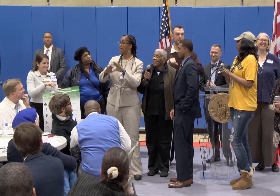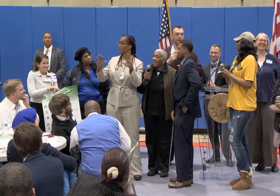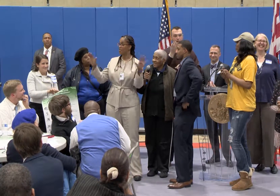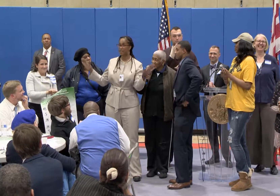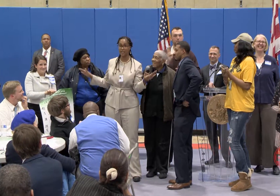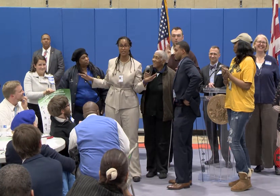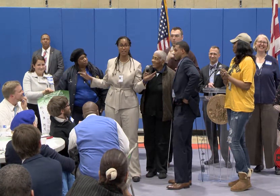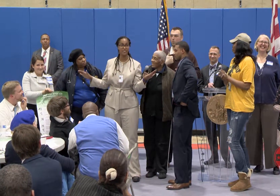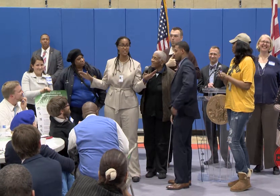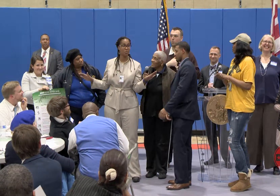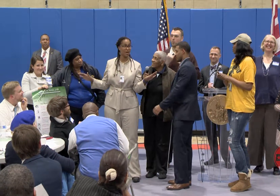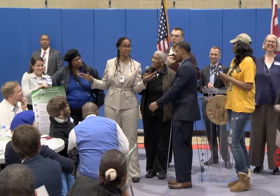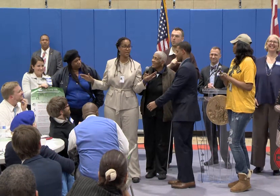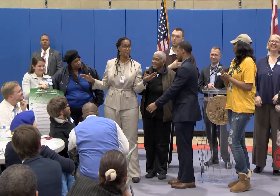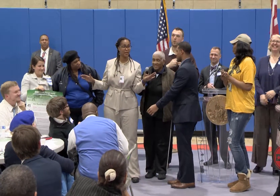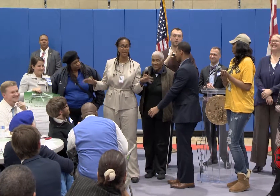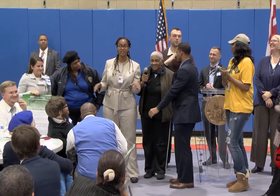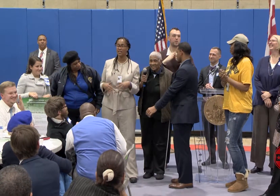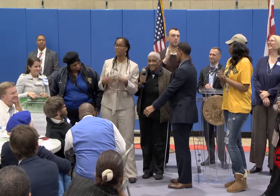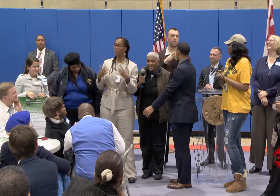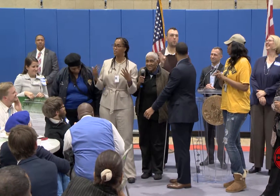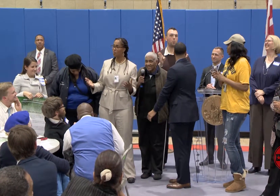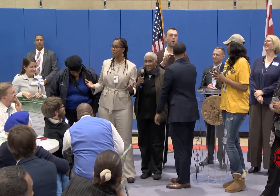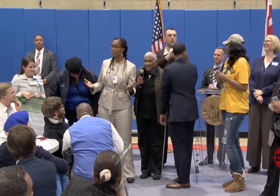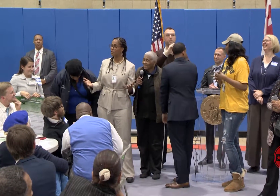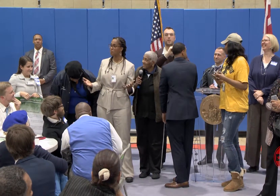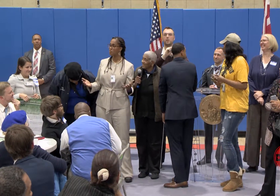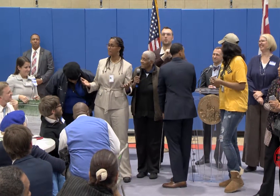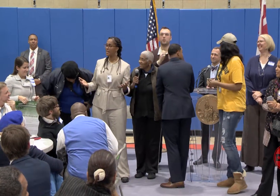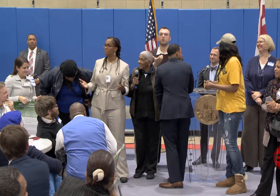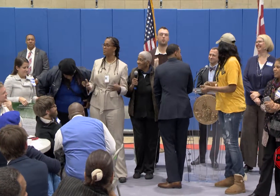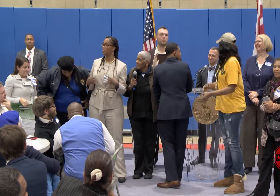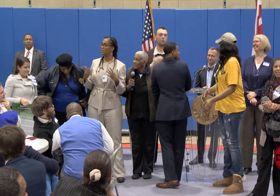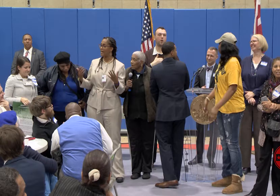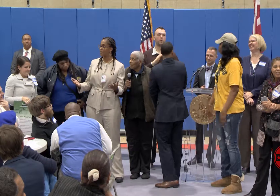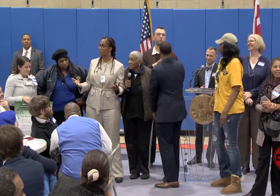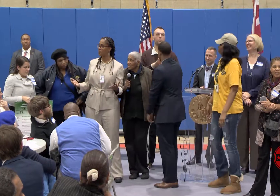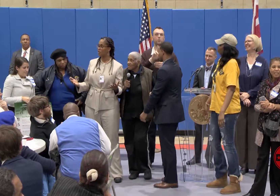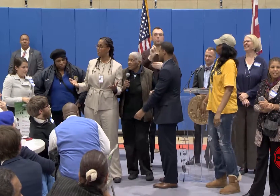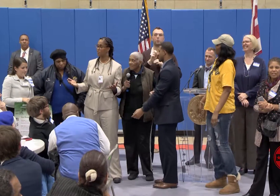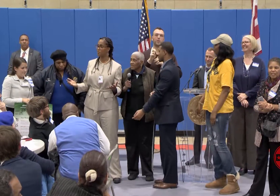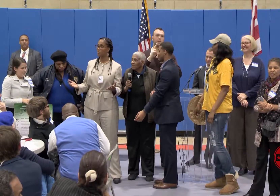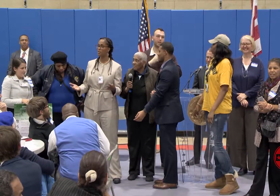NOW STARTING A CITY-WIDE CAMPAIGN. WE DON'T WANT OUR SCHOOL RENAMED AND WE WOULD LIKE FOR YOU ALL TO